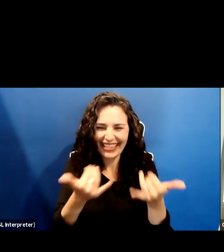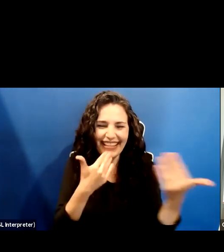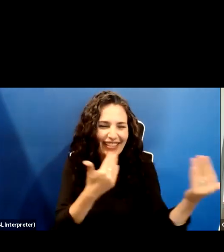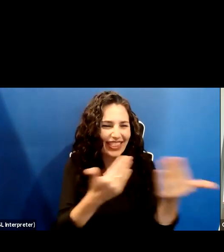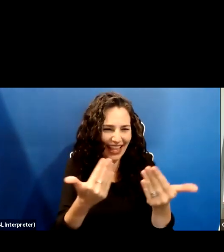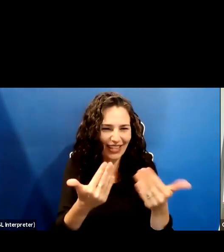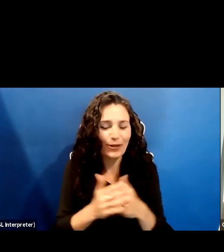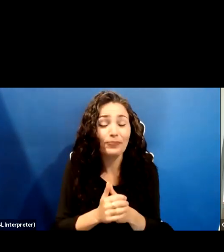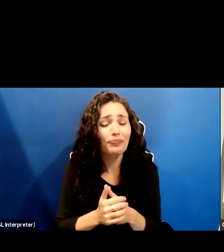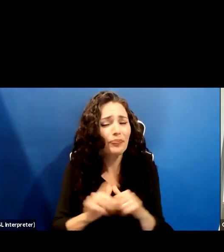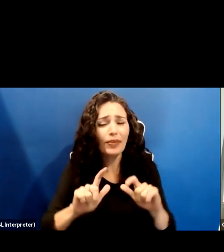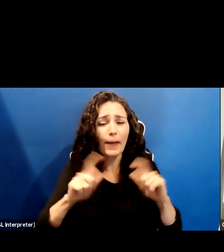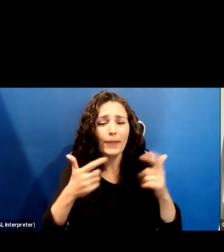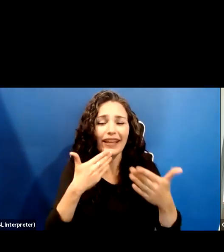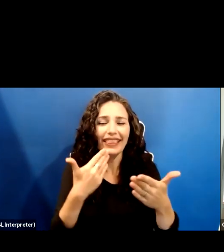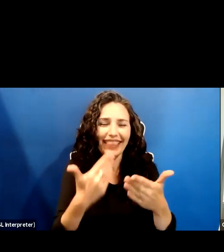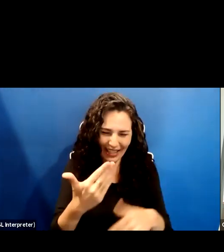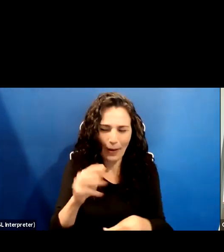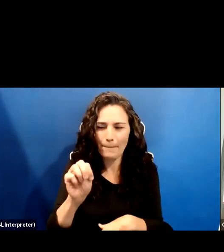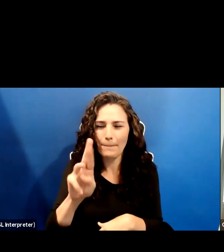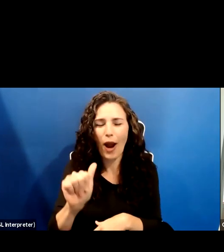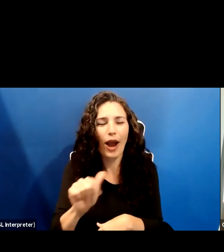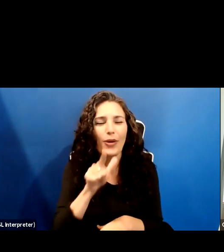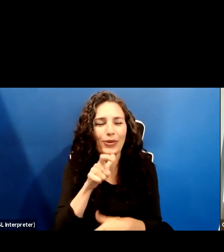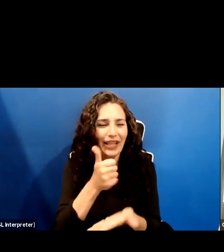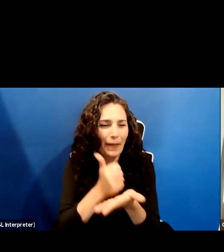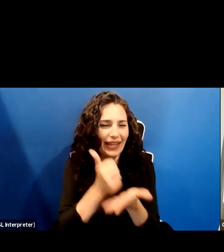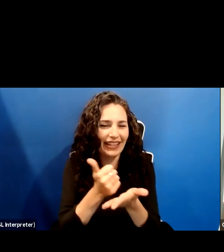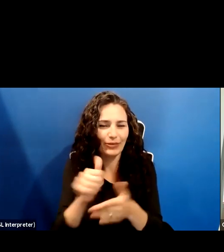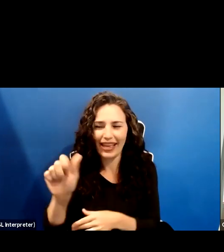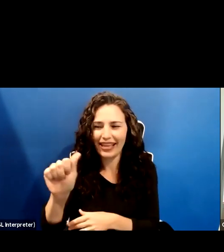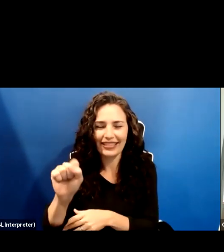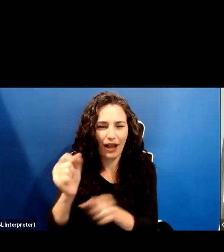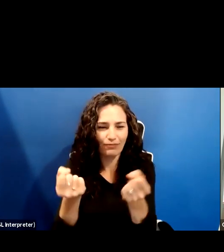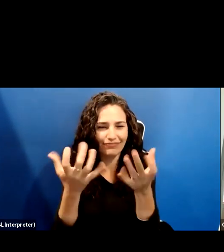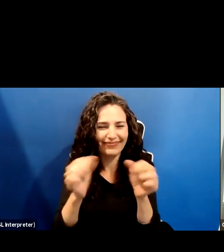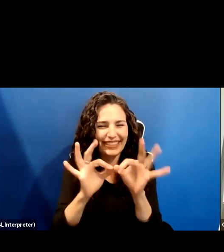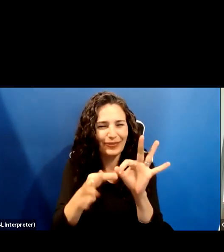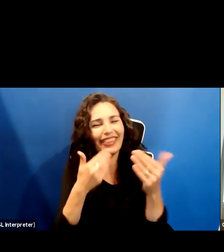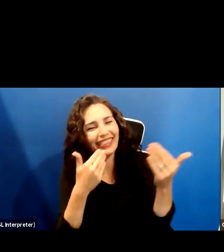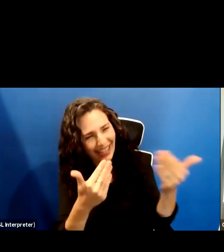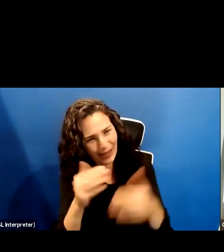A big thank you to Mara, who is helping us here with ASL interpretation, thank you very much.